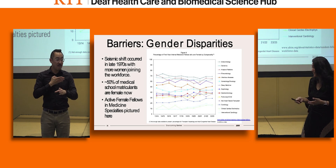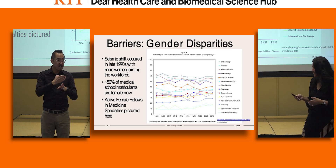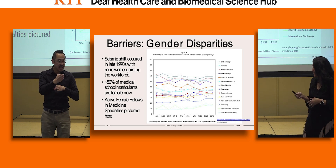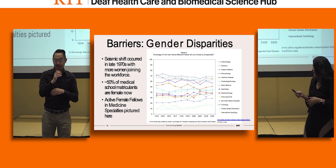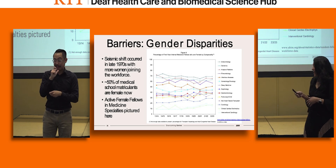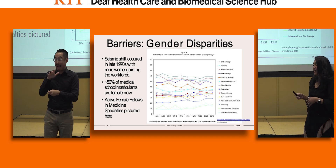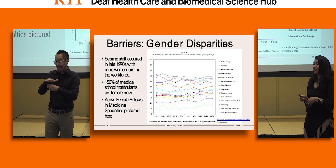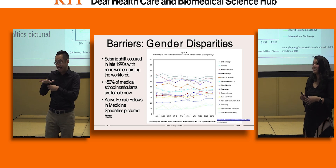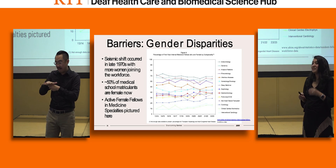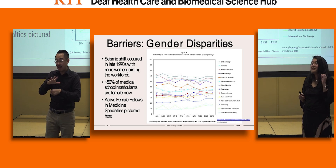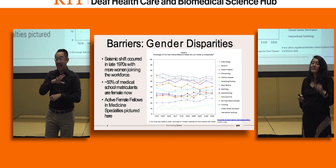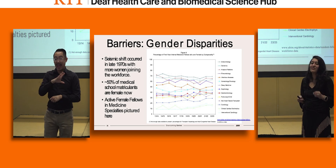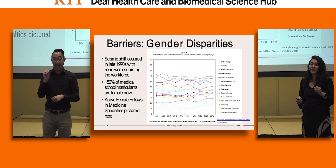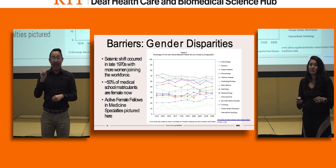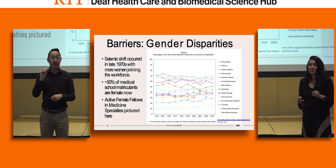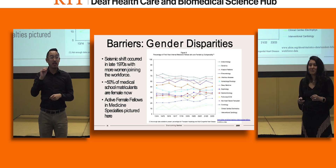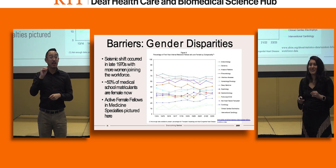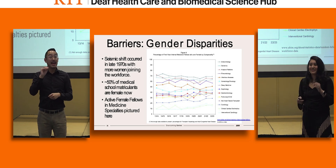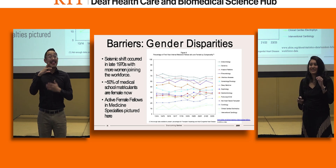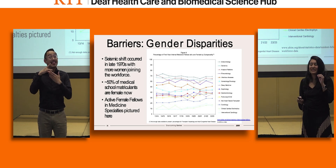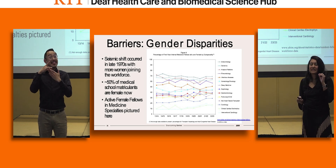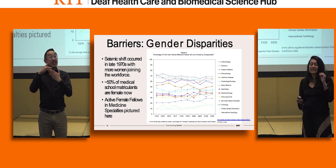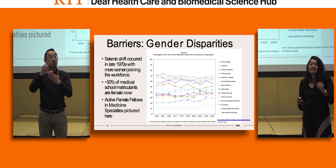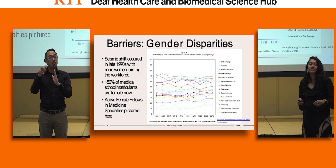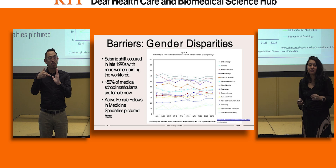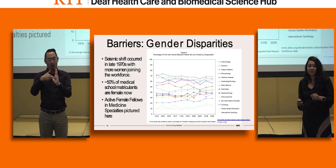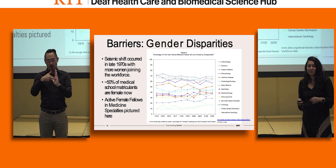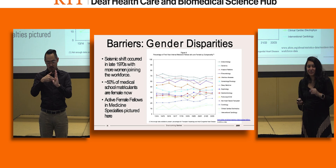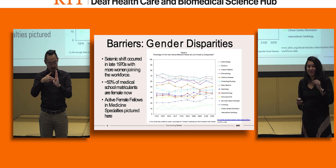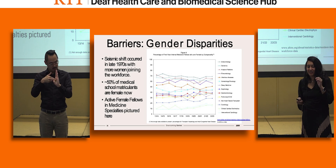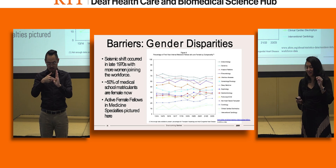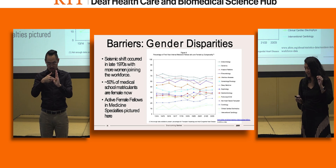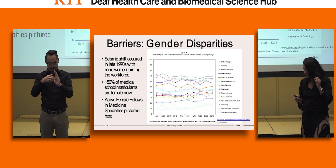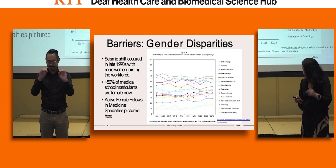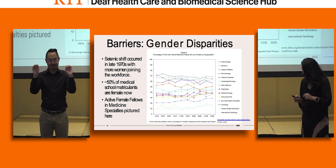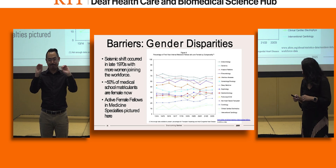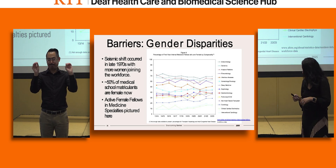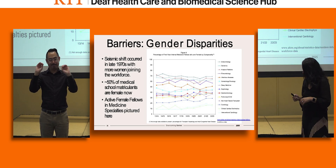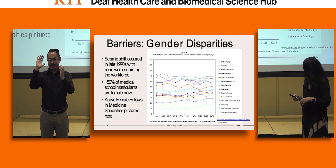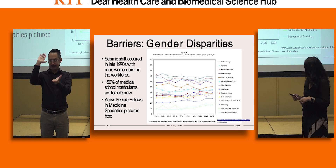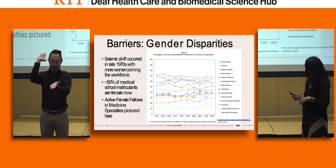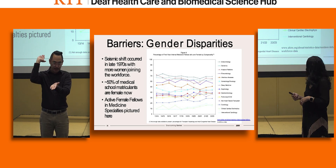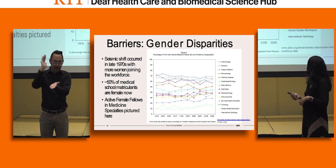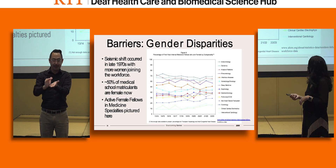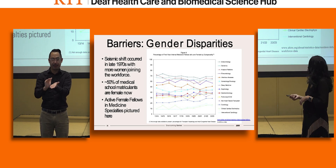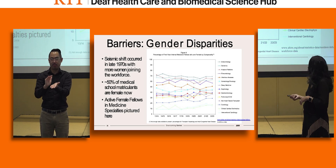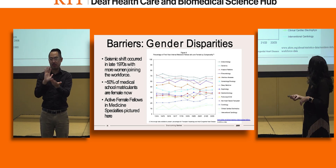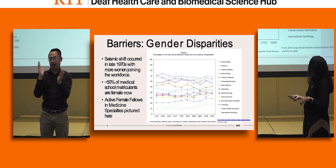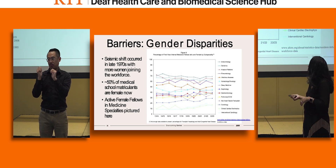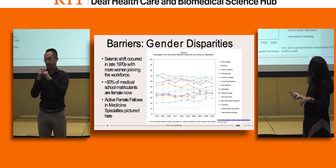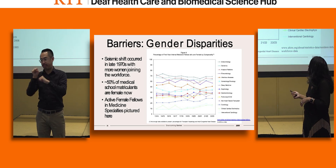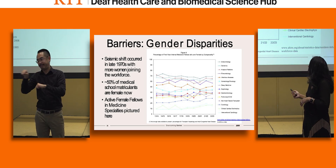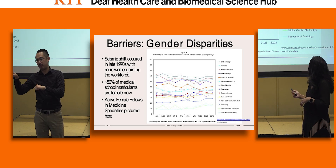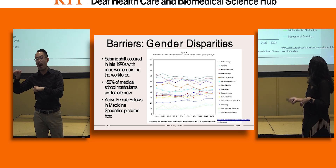And there are even fewer women in leadership positions within this field.